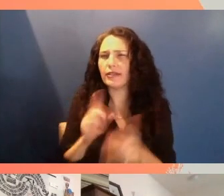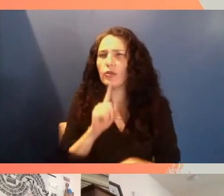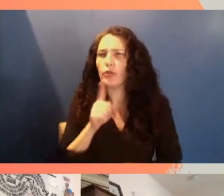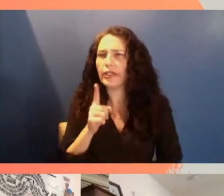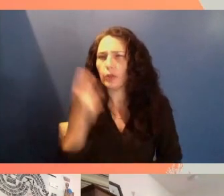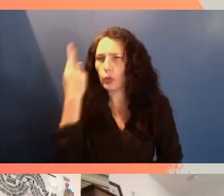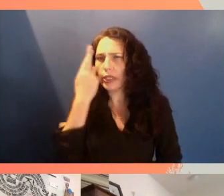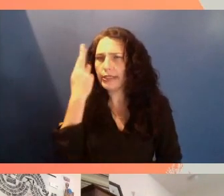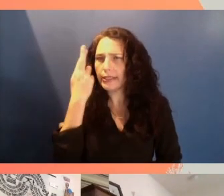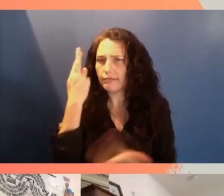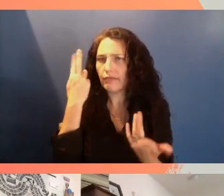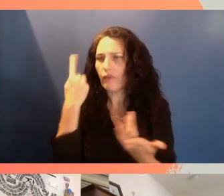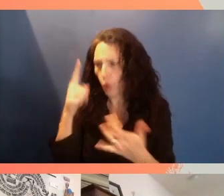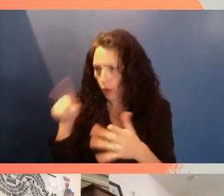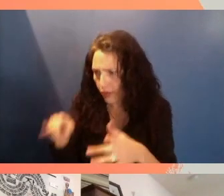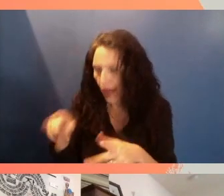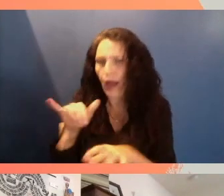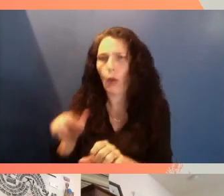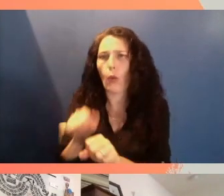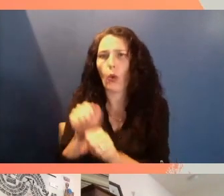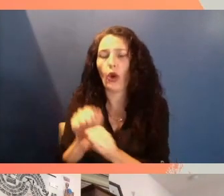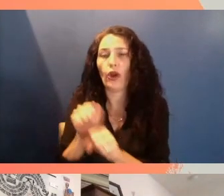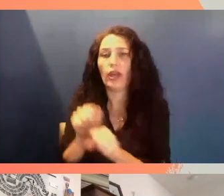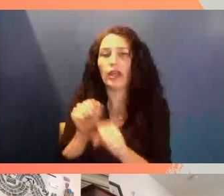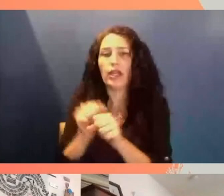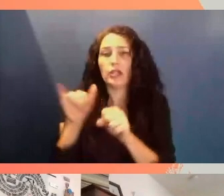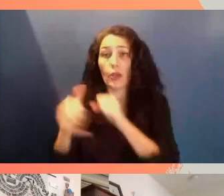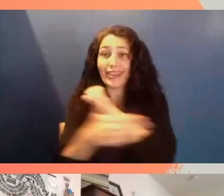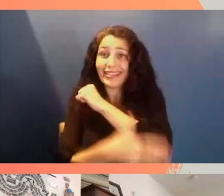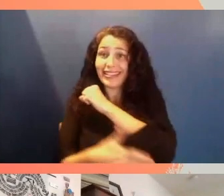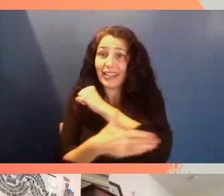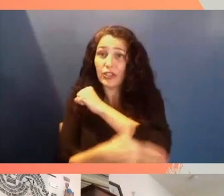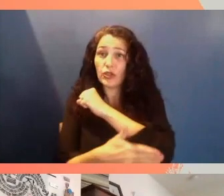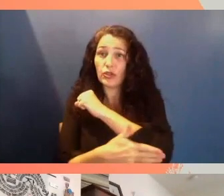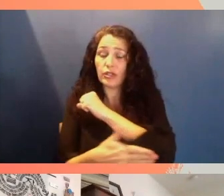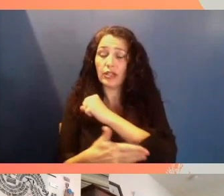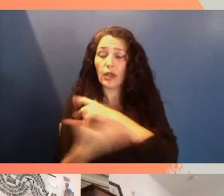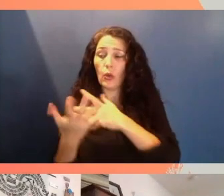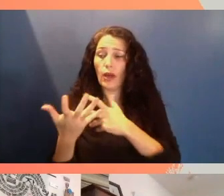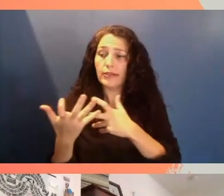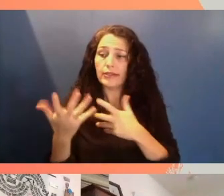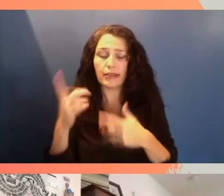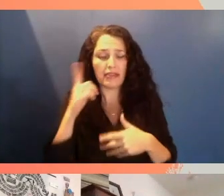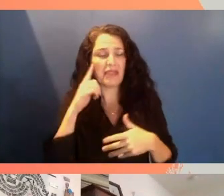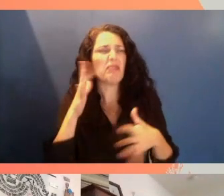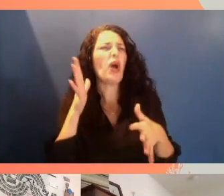weaning us as a country of this very simplistic idea that our political power is rooted